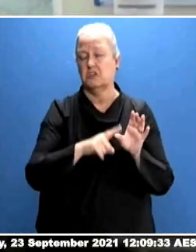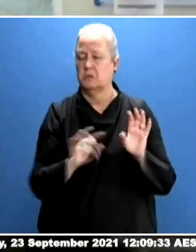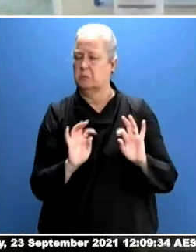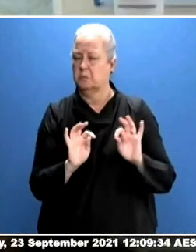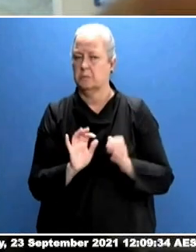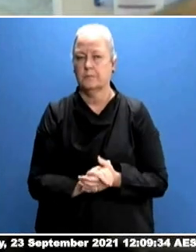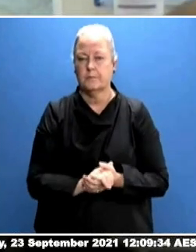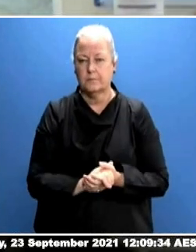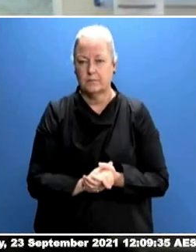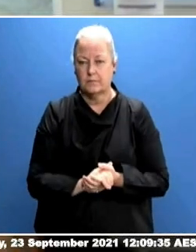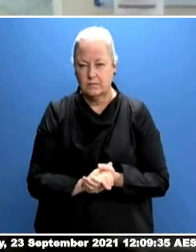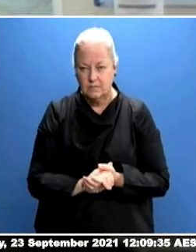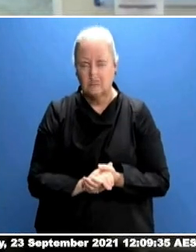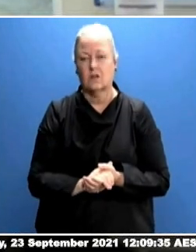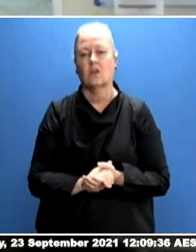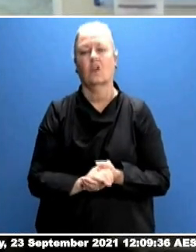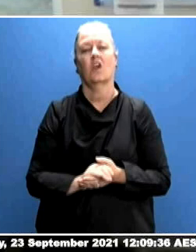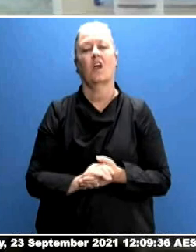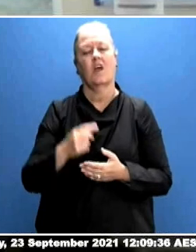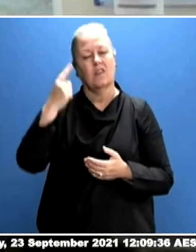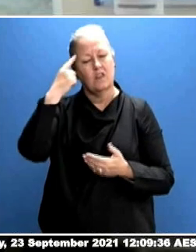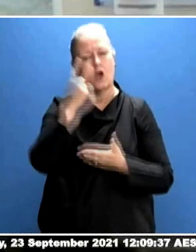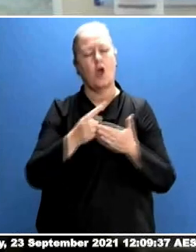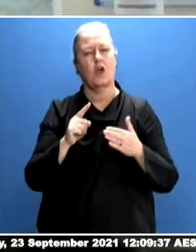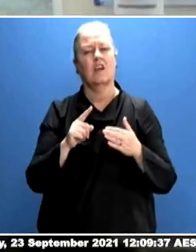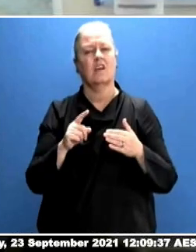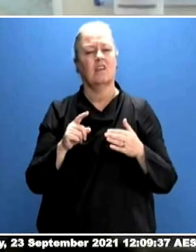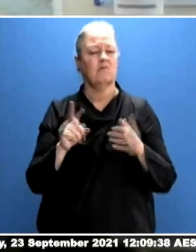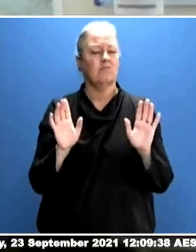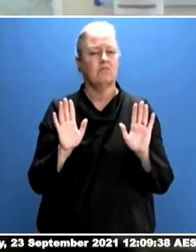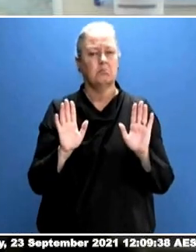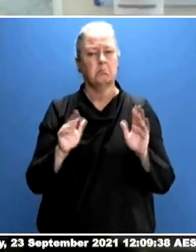And I suppose, just taking a step back, that letter does also refer